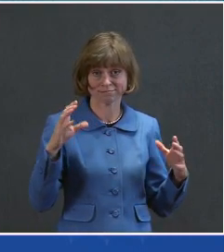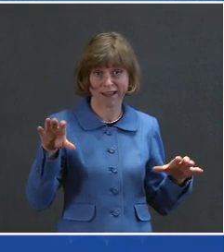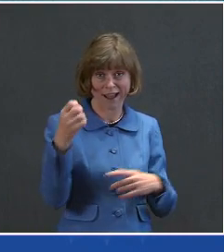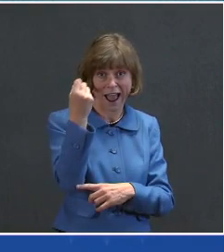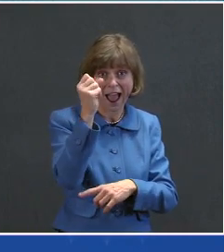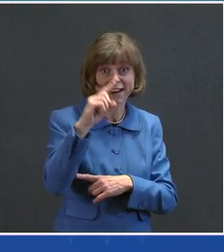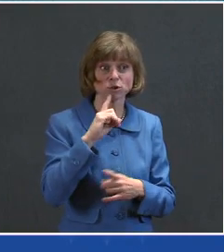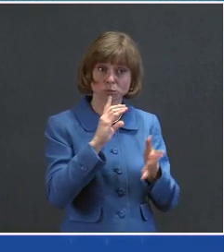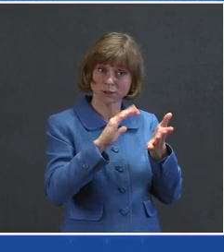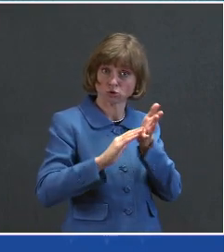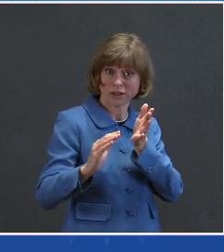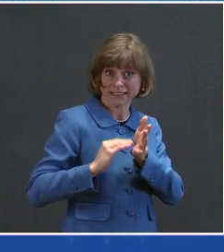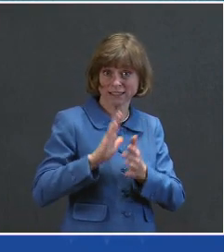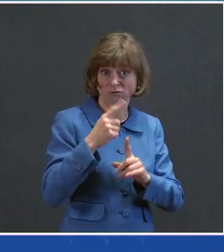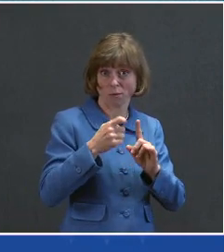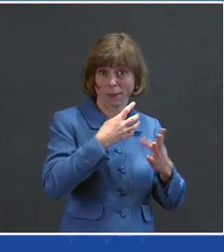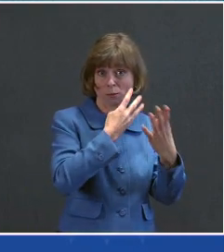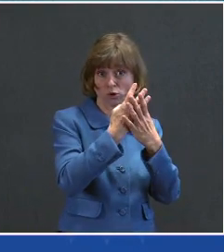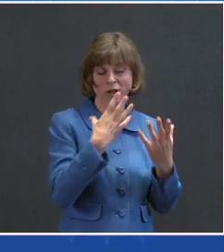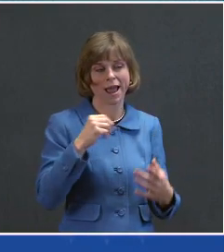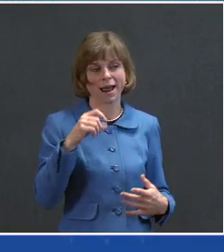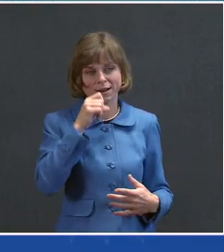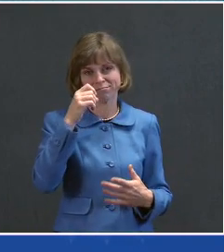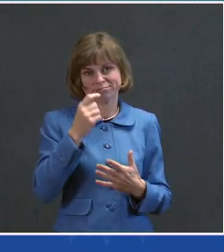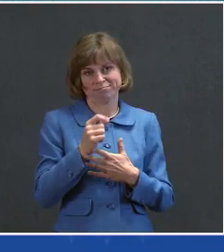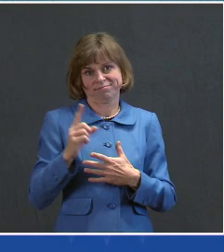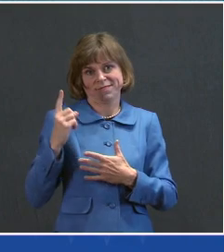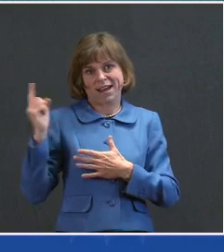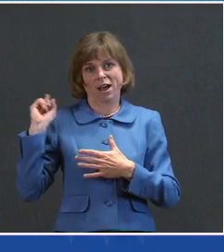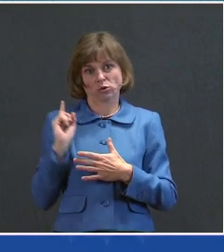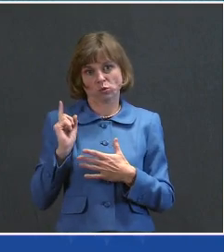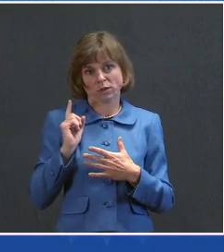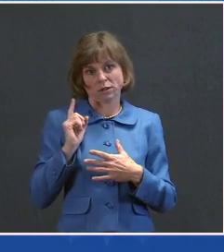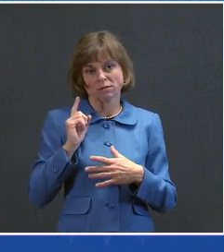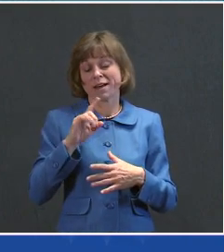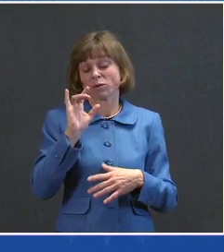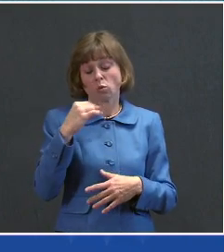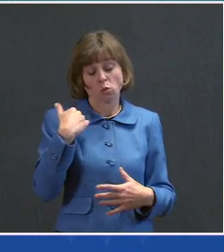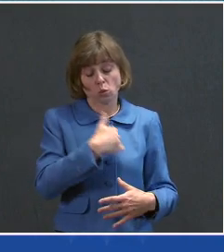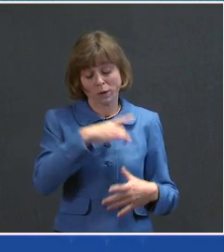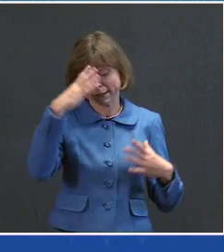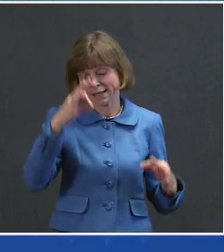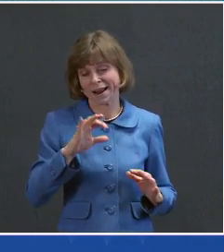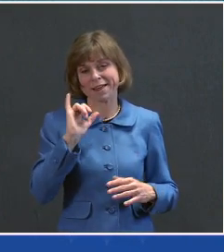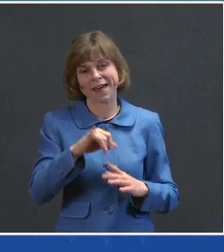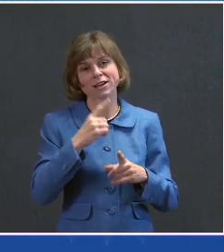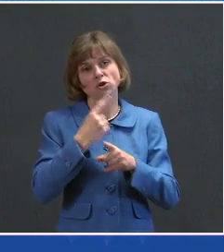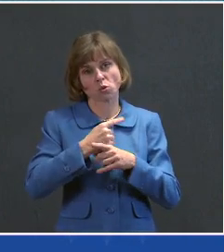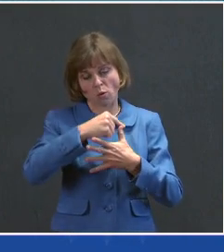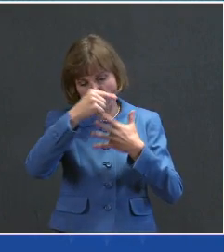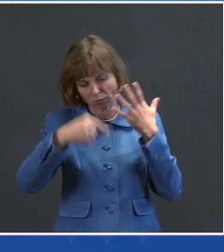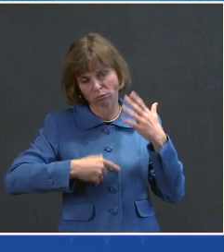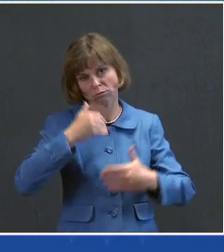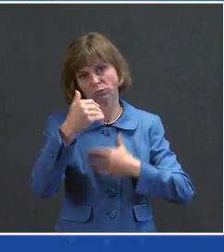which were determined by our national security team were the right steps to deter and to change the behavior moving forward.